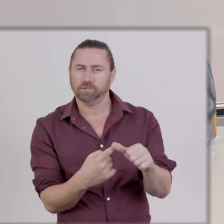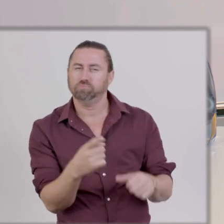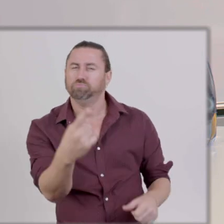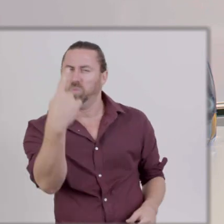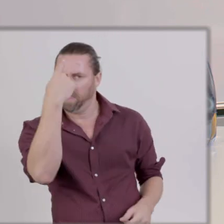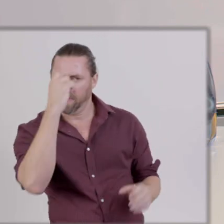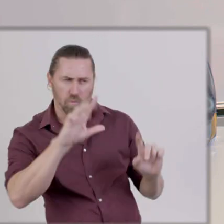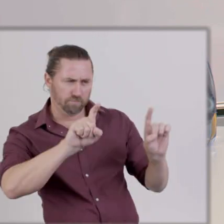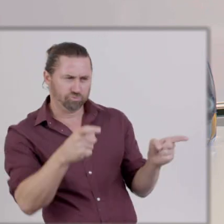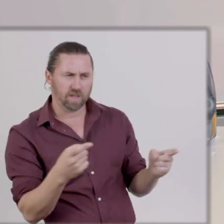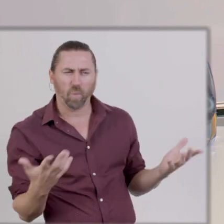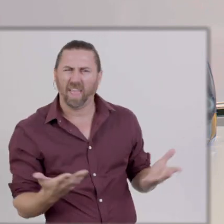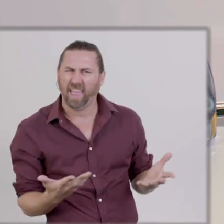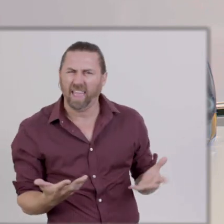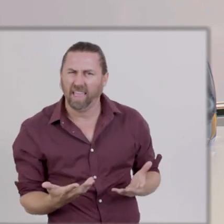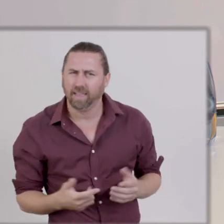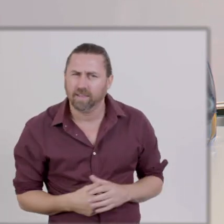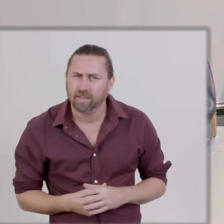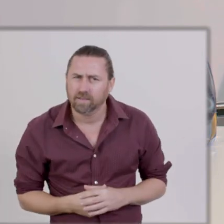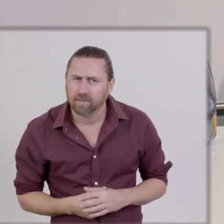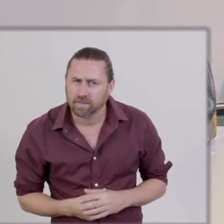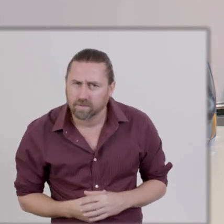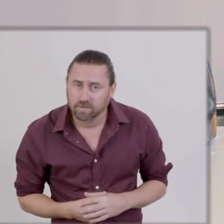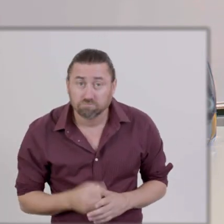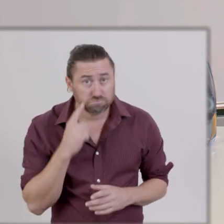Where would you put the brackets?